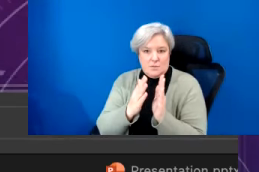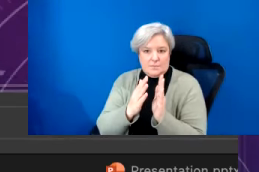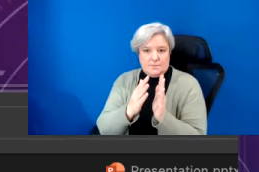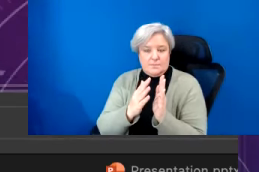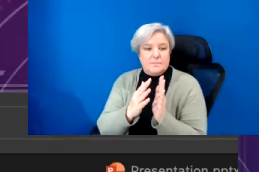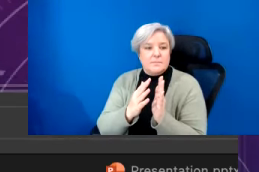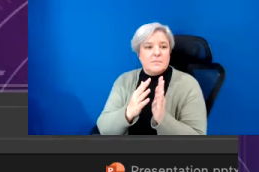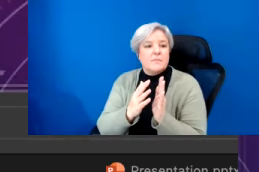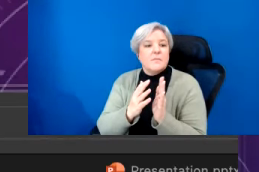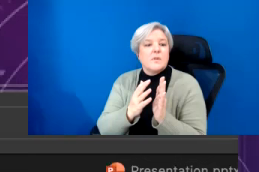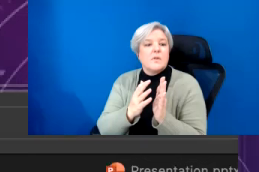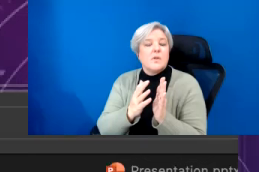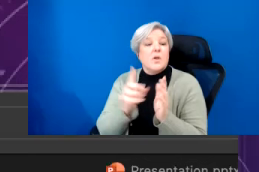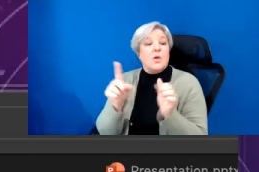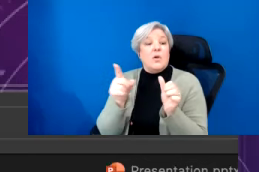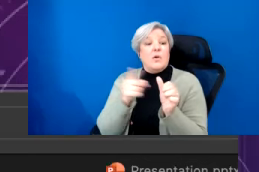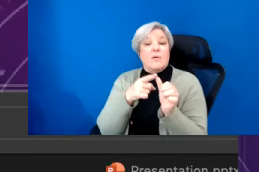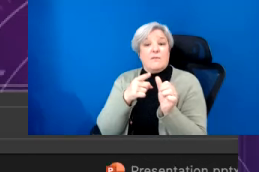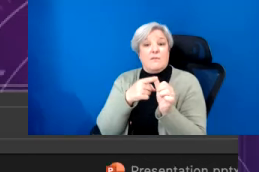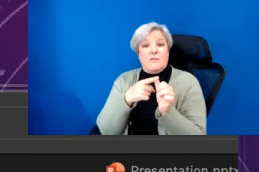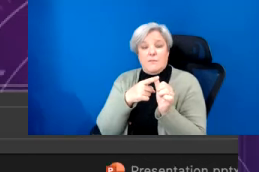The first is to enable grading